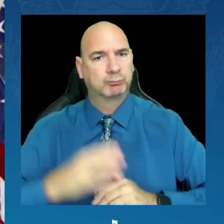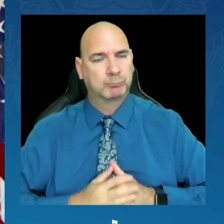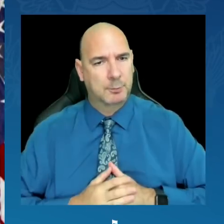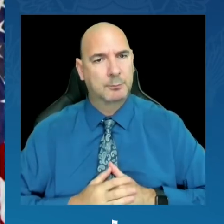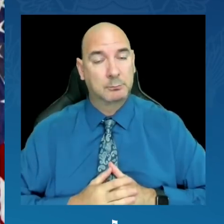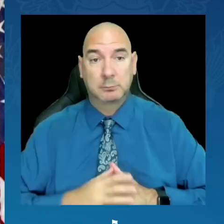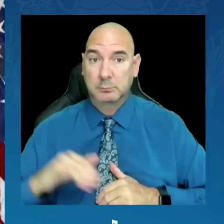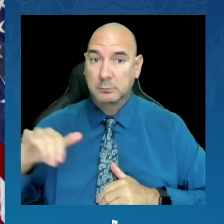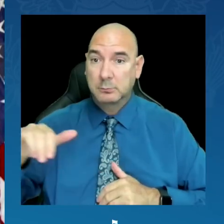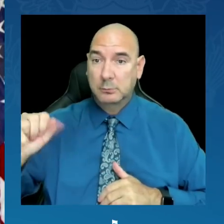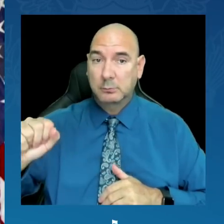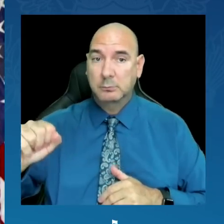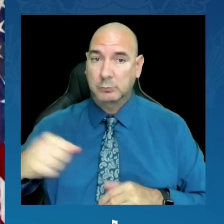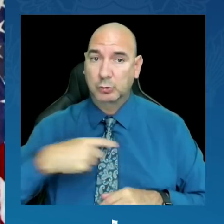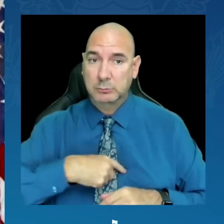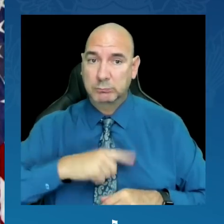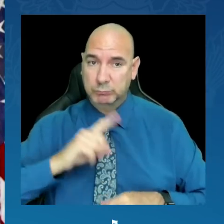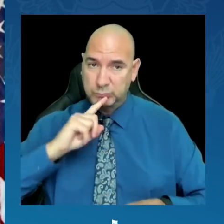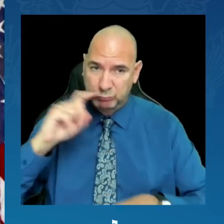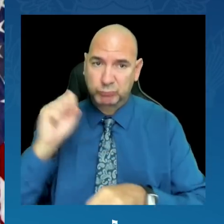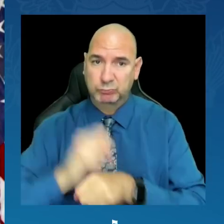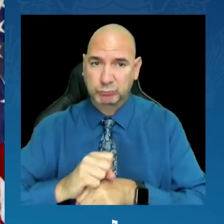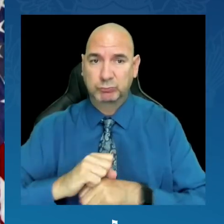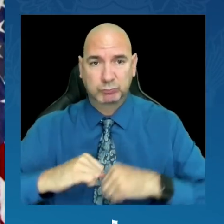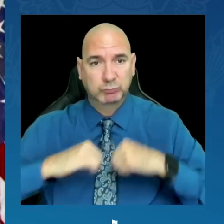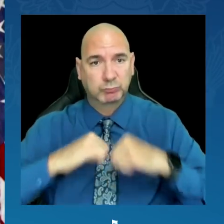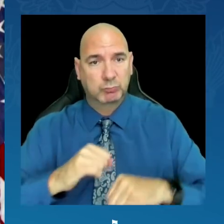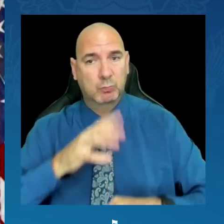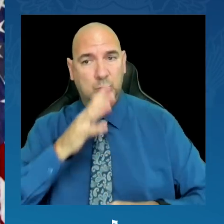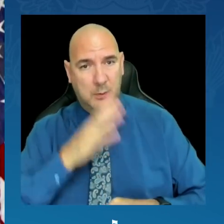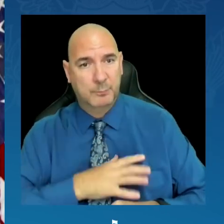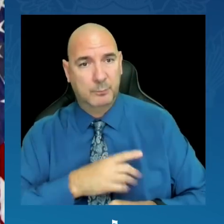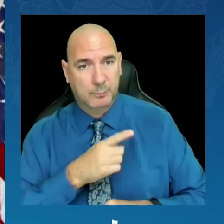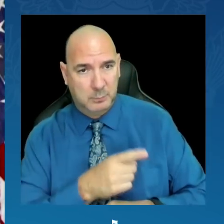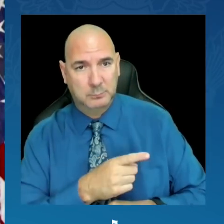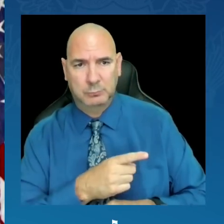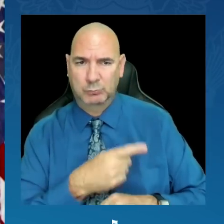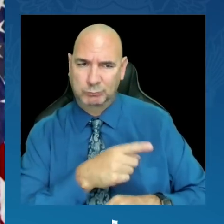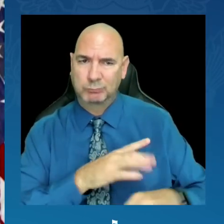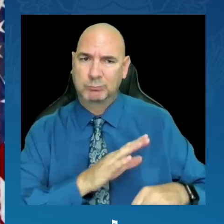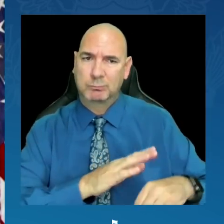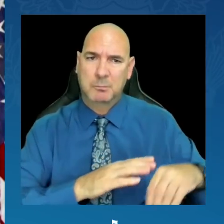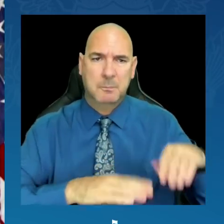to protecting women's fundamental freedoms to make decisions about their own bodies.